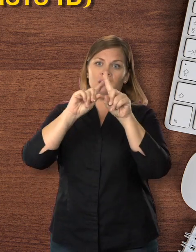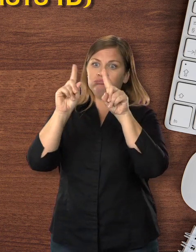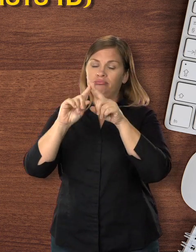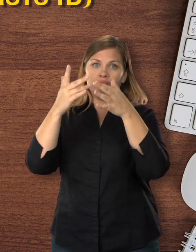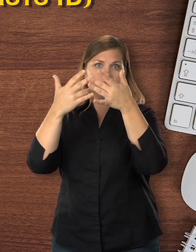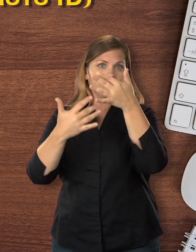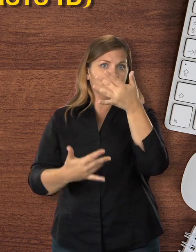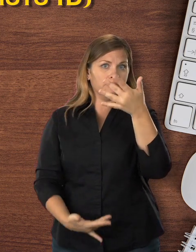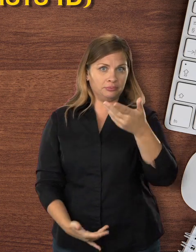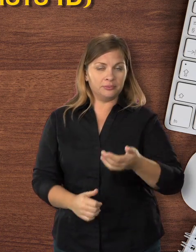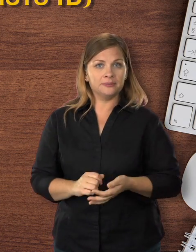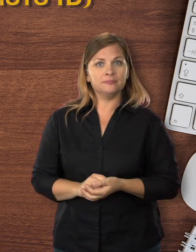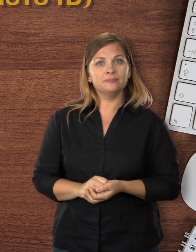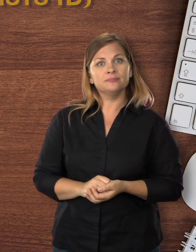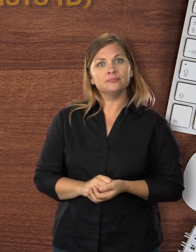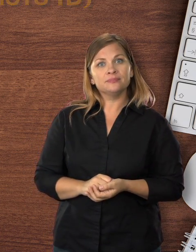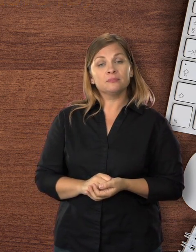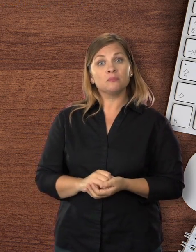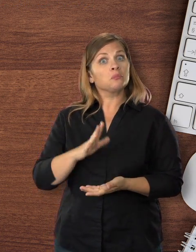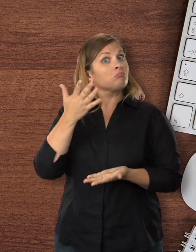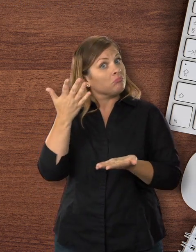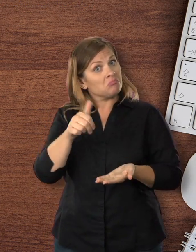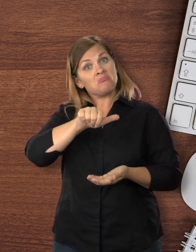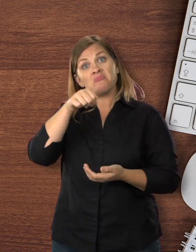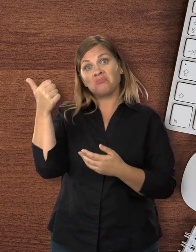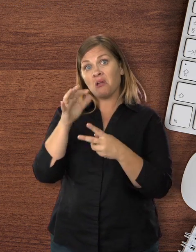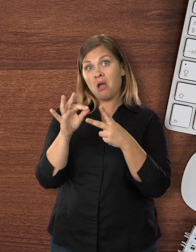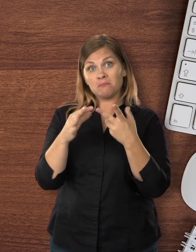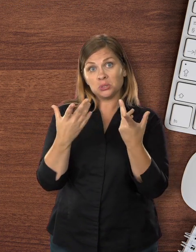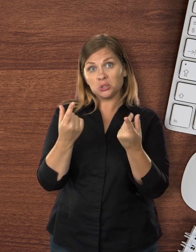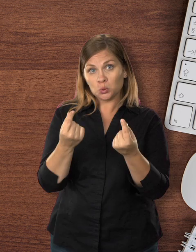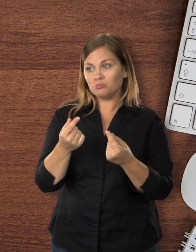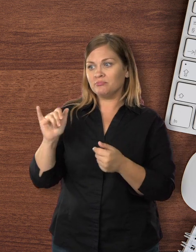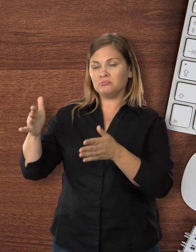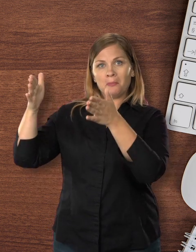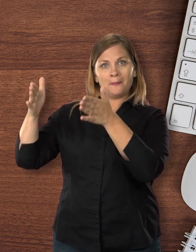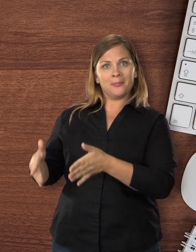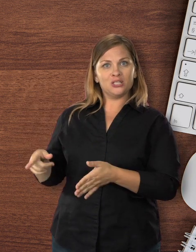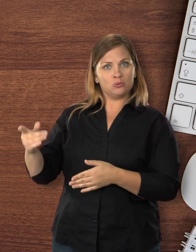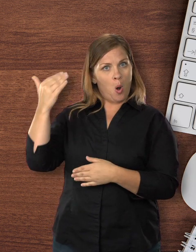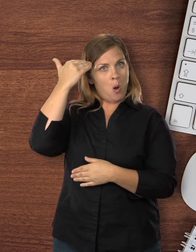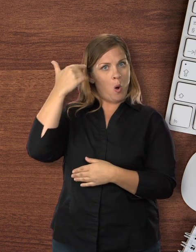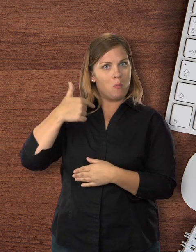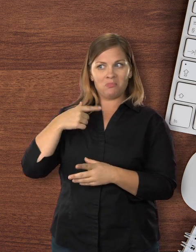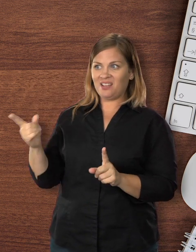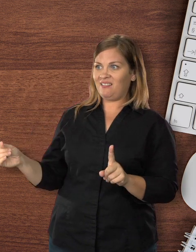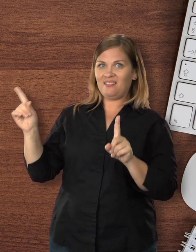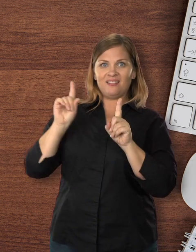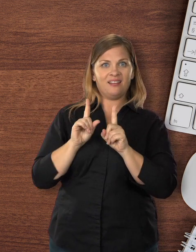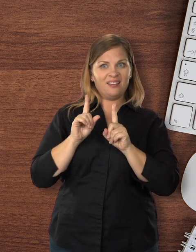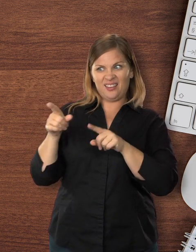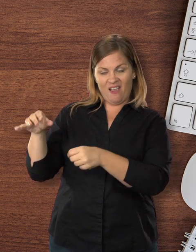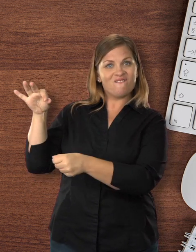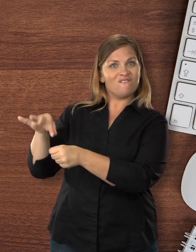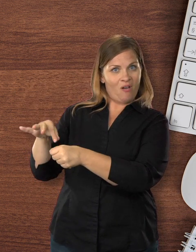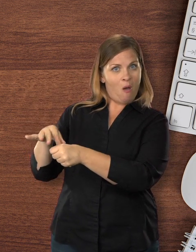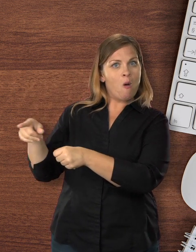Another option is to have another registered voter who knows you and lives in the same precinct to vouch for you.